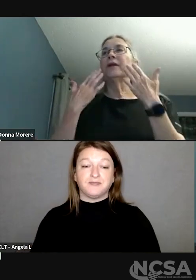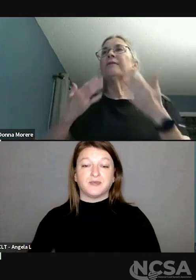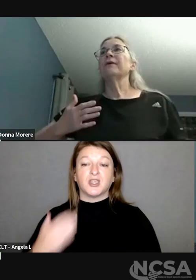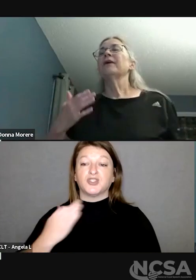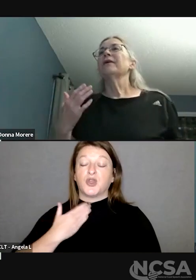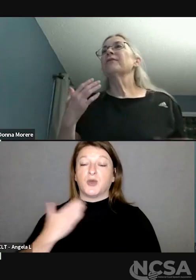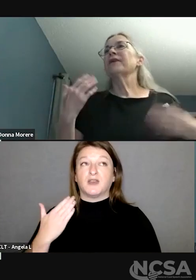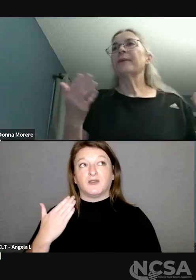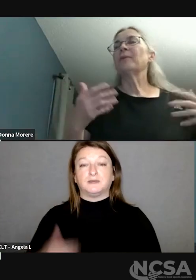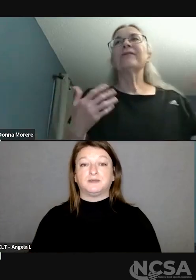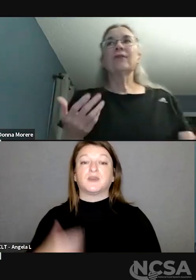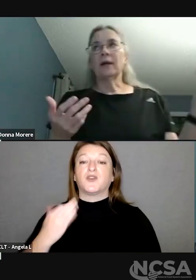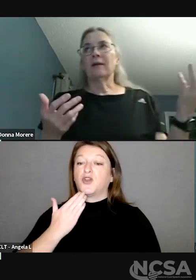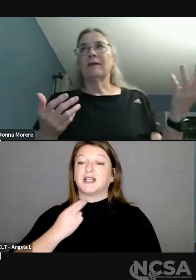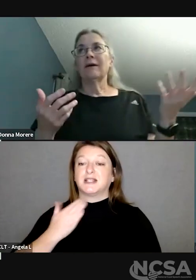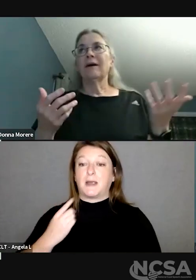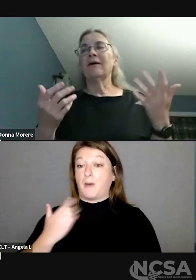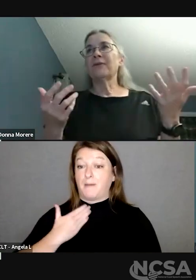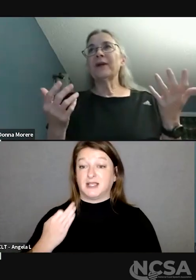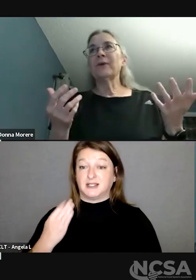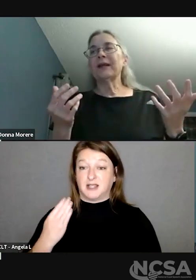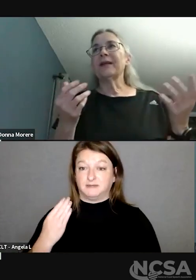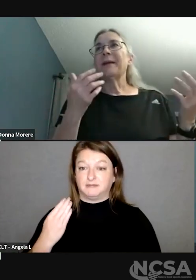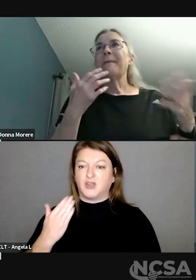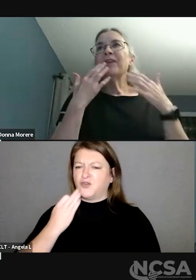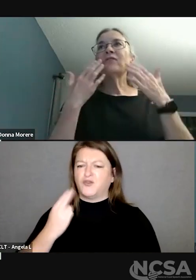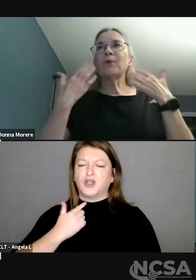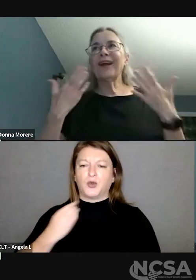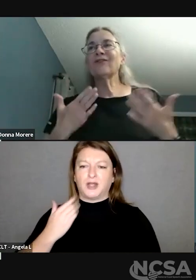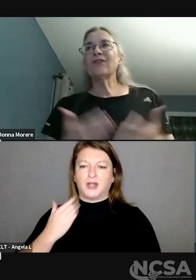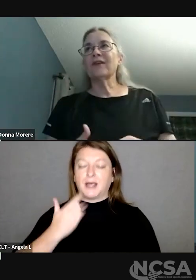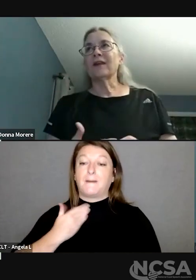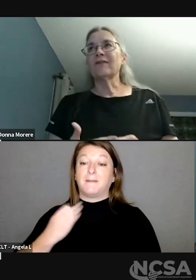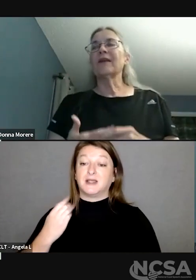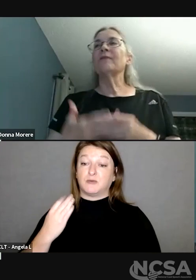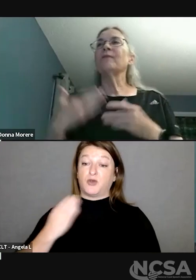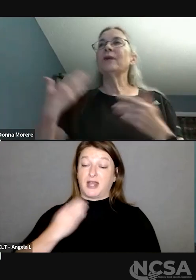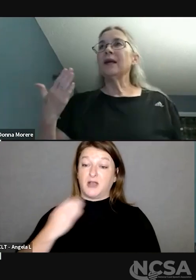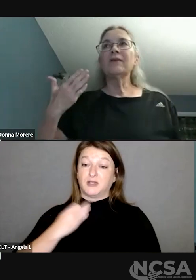for example my son frequently mispronounces things, and when he does,